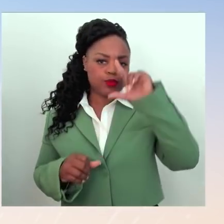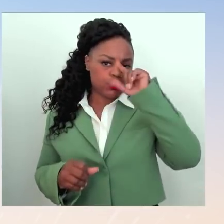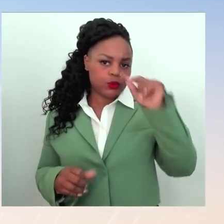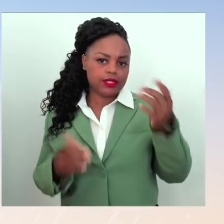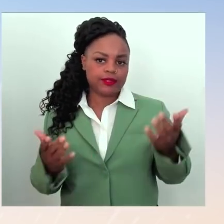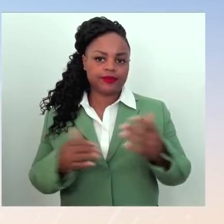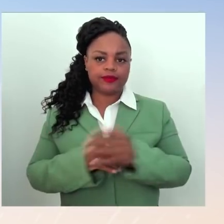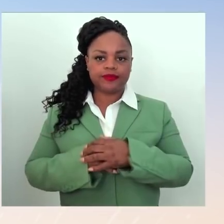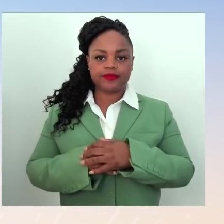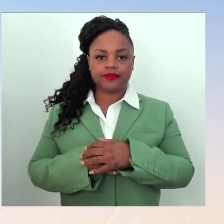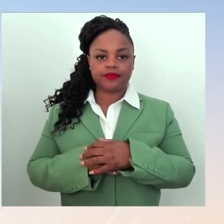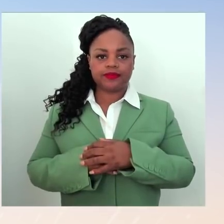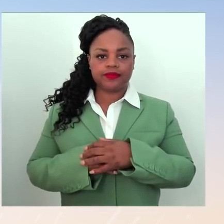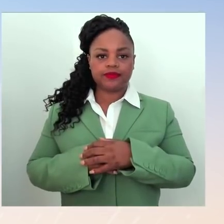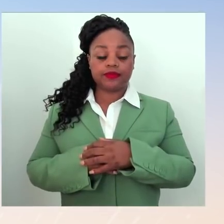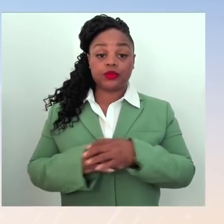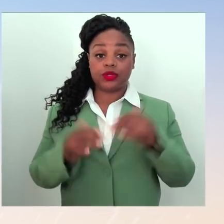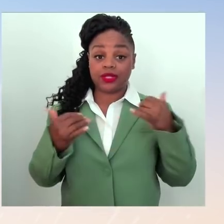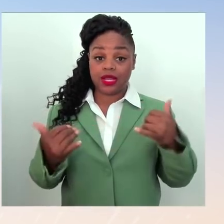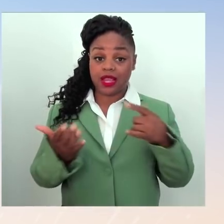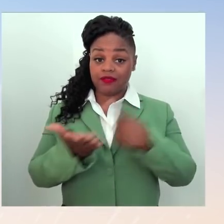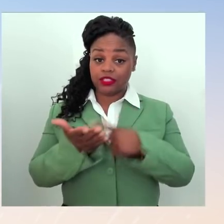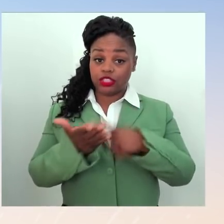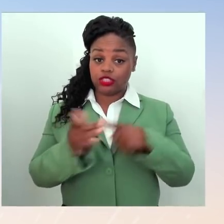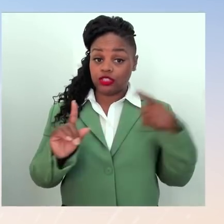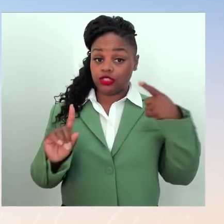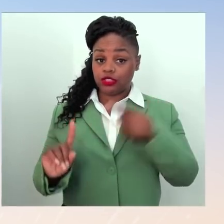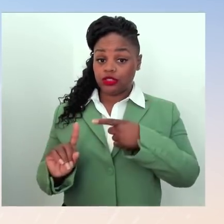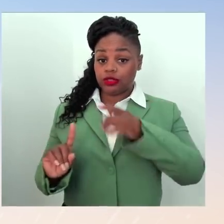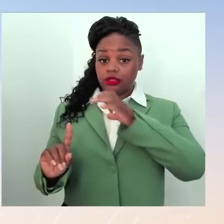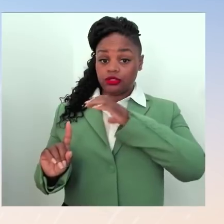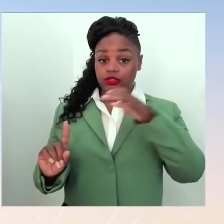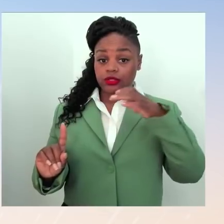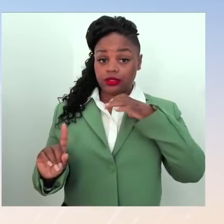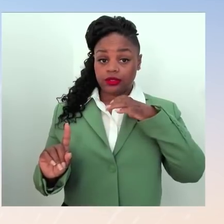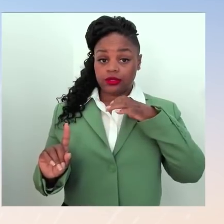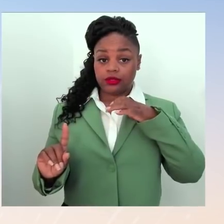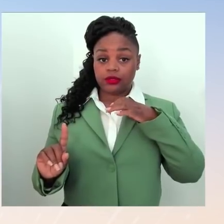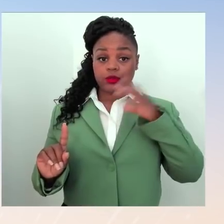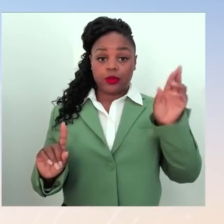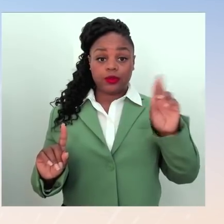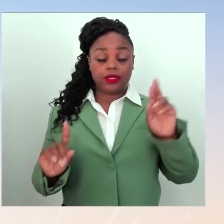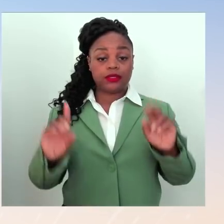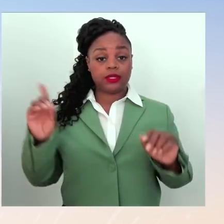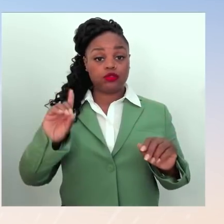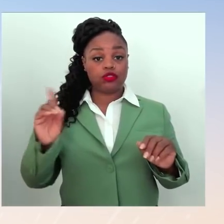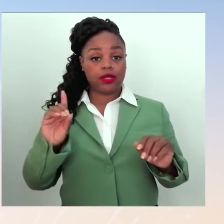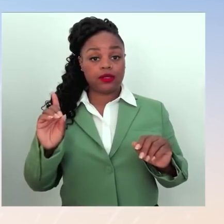about bipartisan conversations about legislation that could ban the import of Russian oil into the United States.